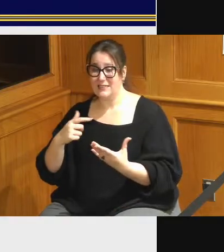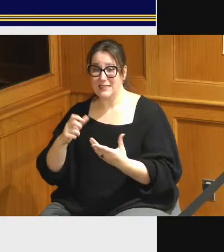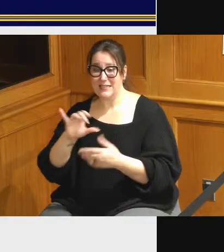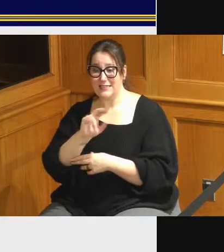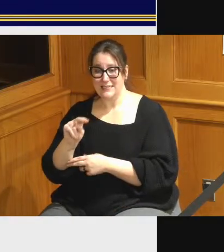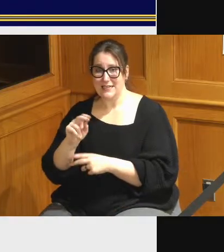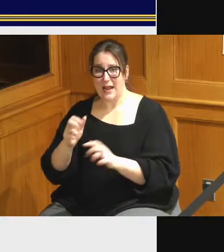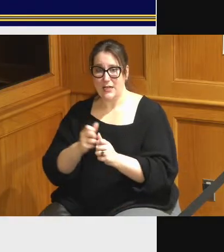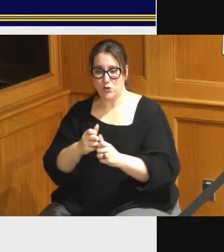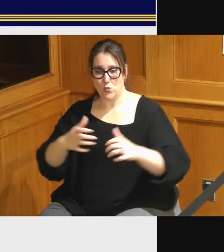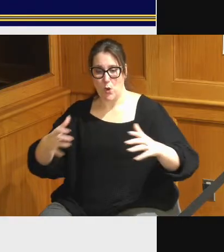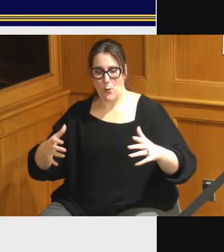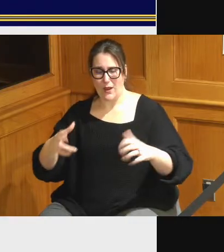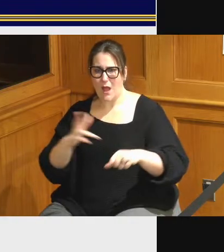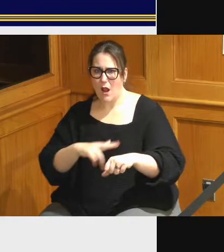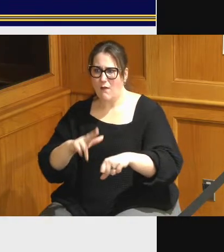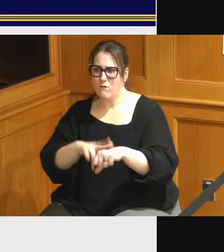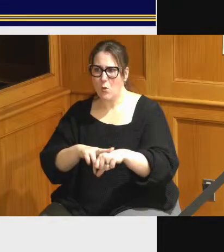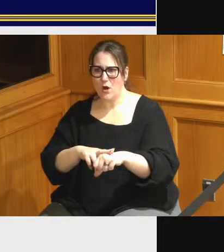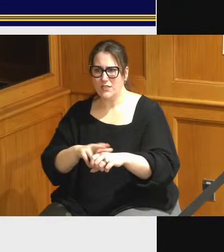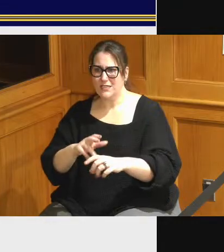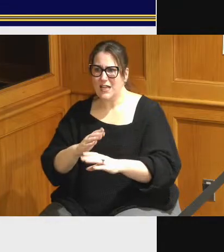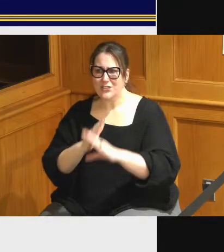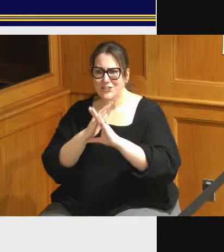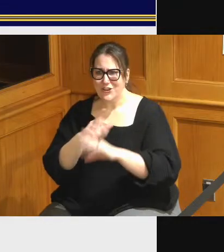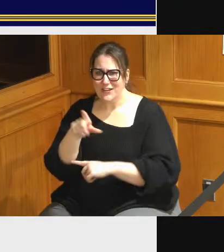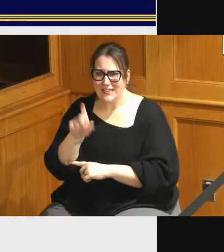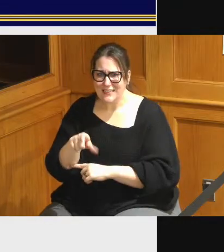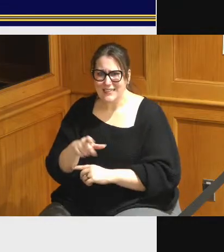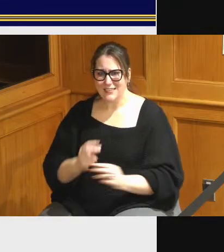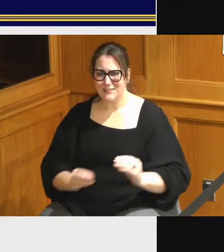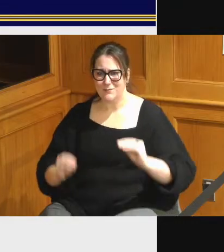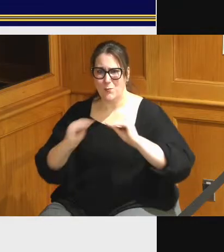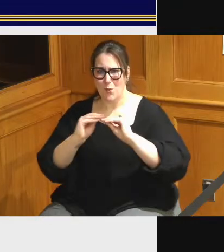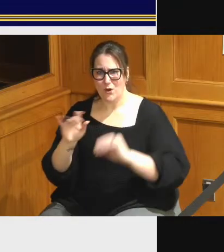of course, that comes with security needs. And one of the things we have done in the